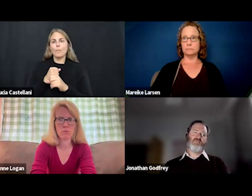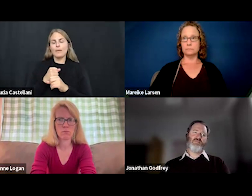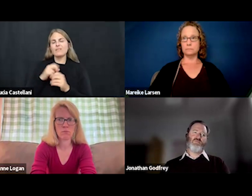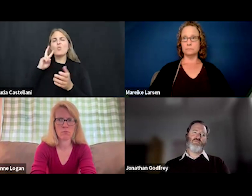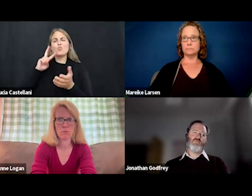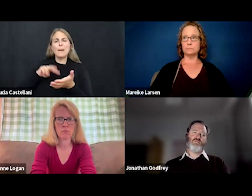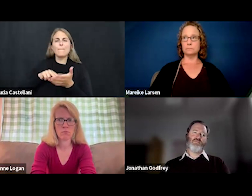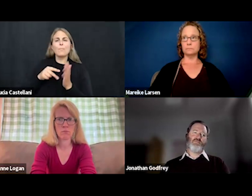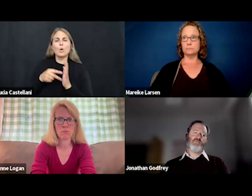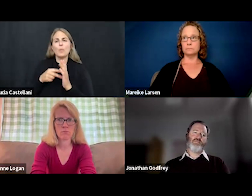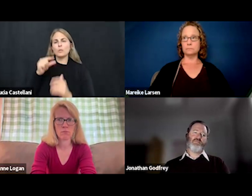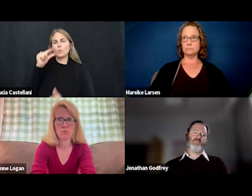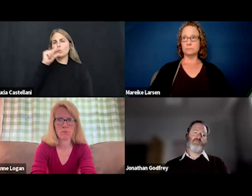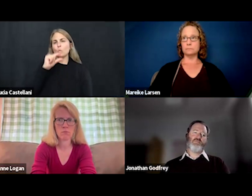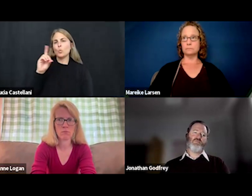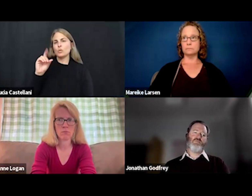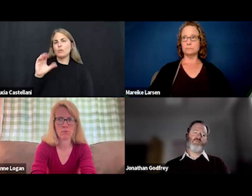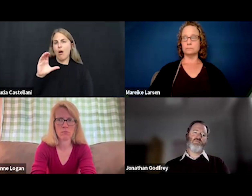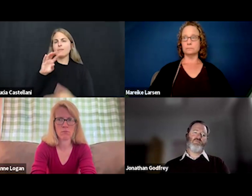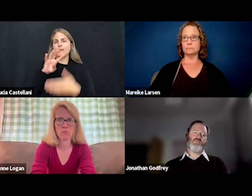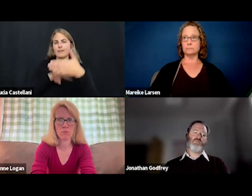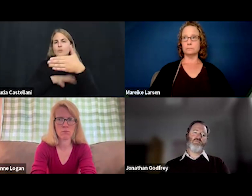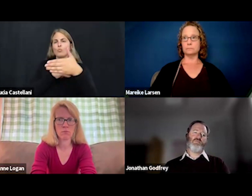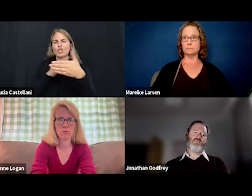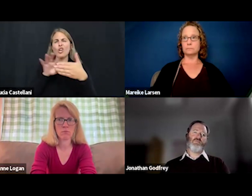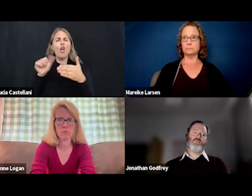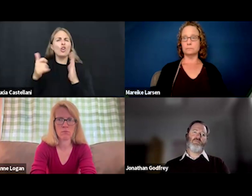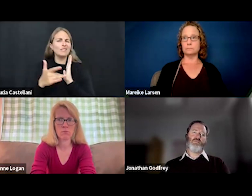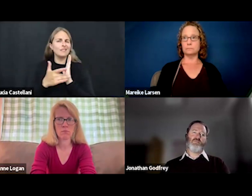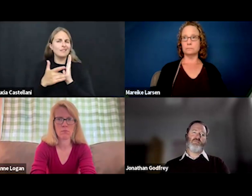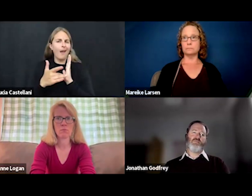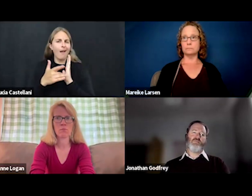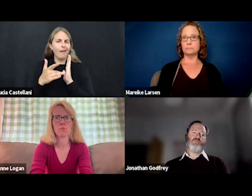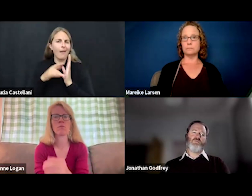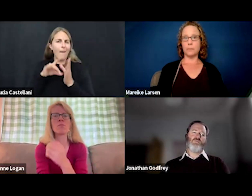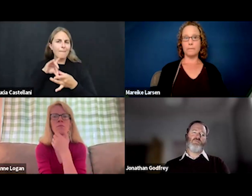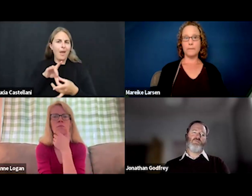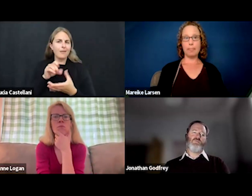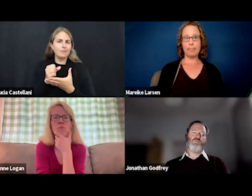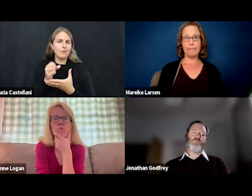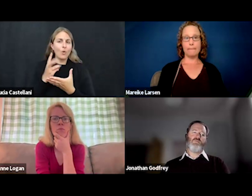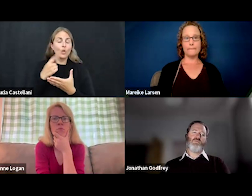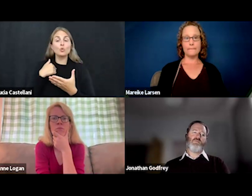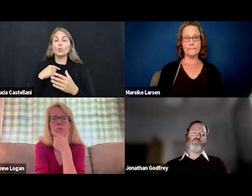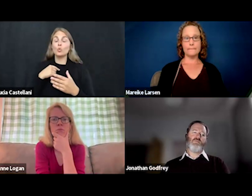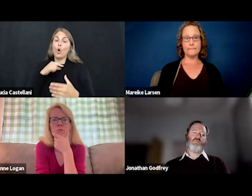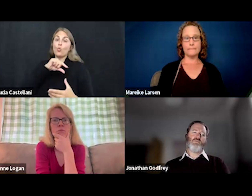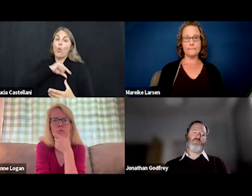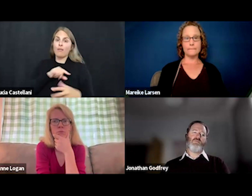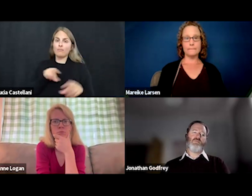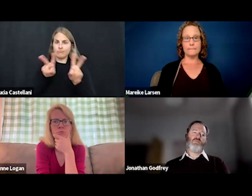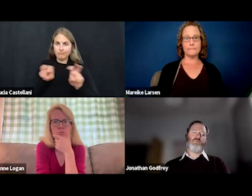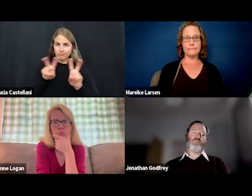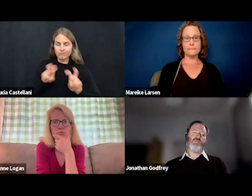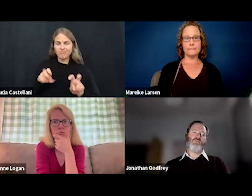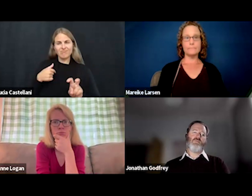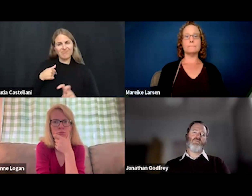and other text-based software to do qualitative analysis. I must give a shout-out to my other blind colleagues who